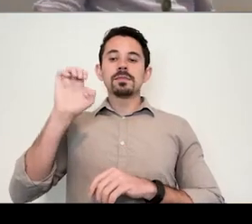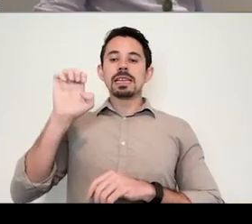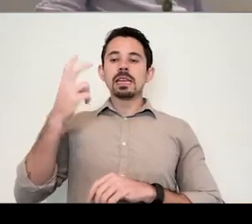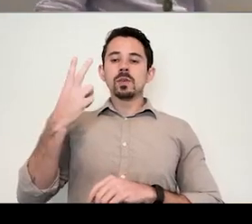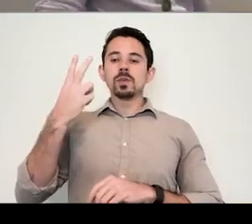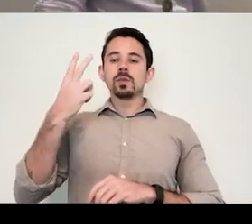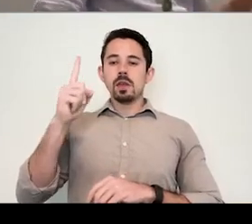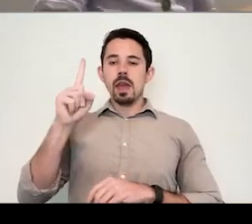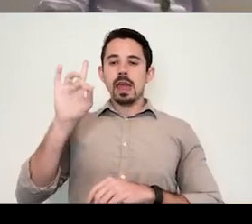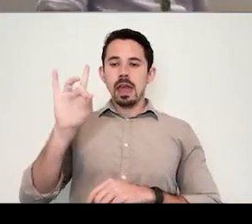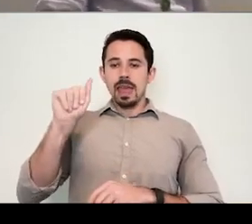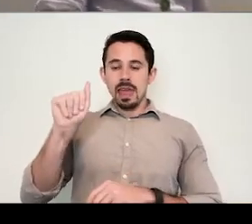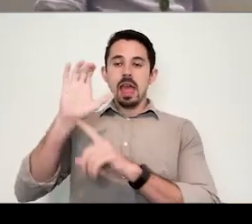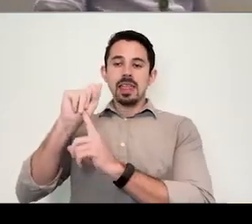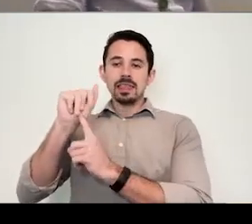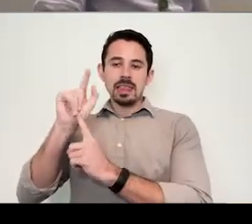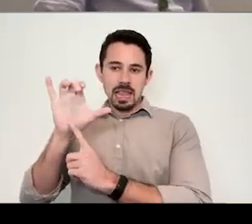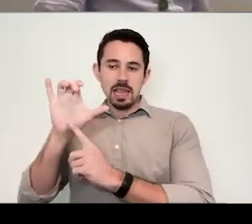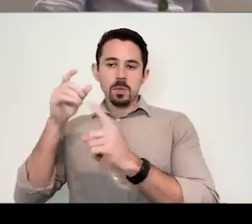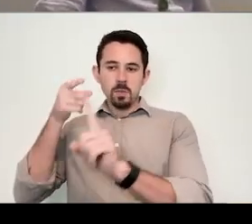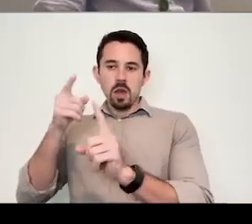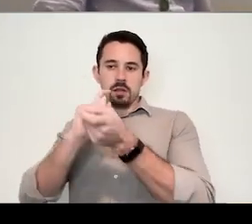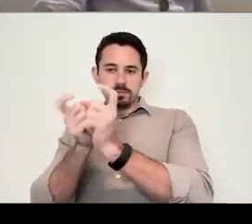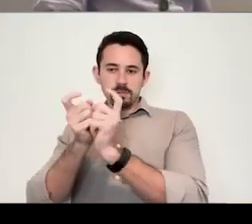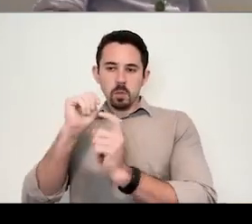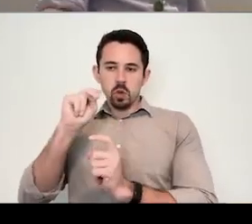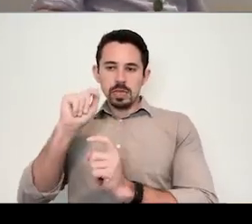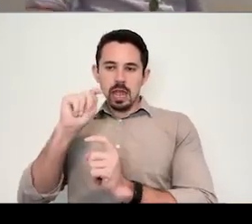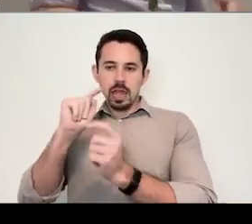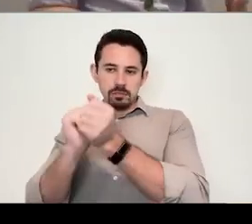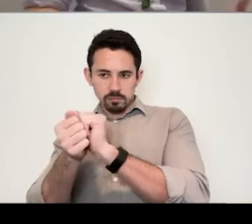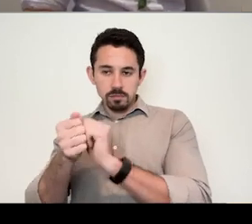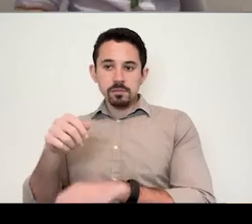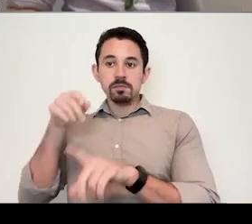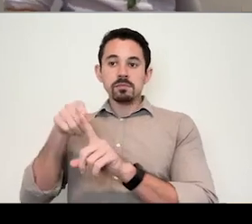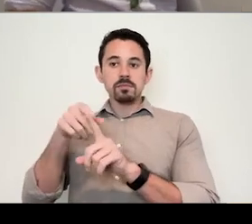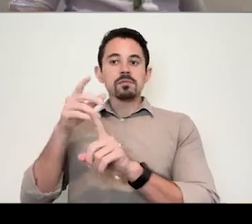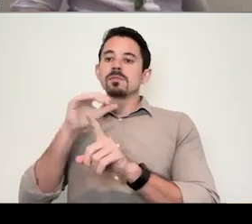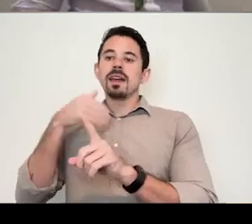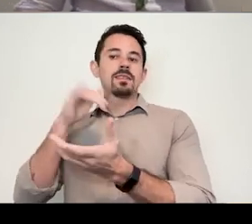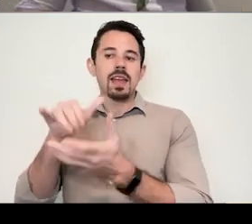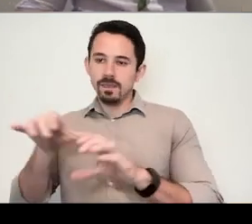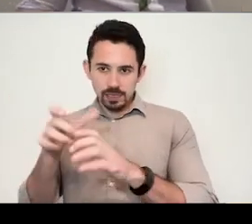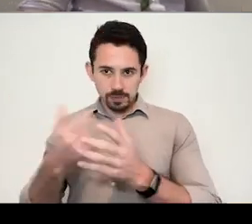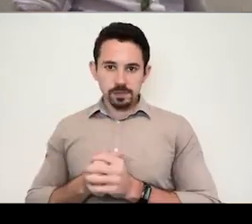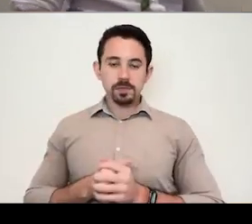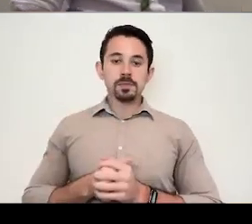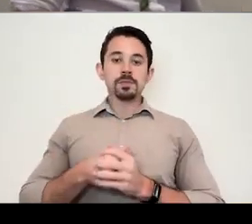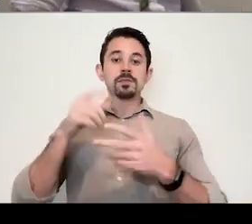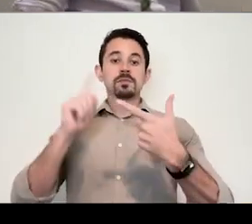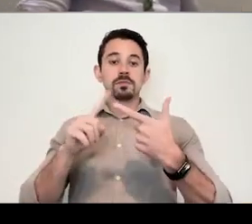so that indicates it's active. An E218A catalytic point mutant no longer has this activity. The